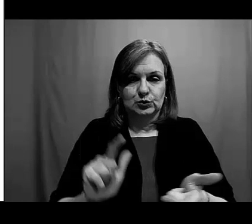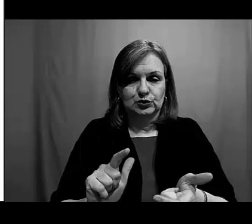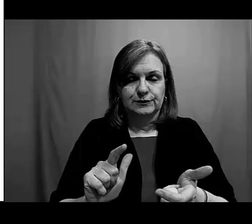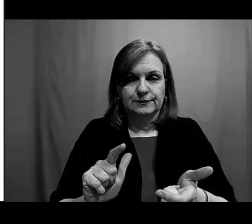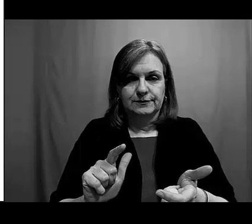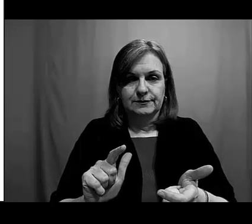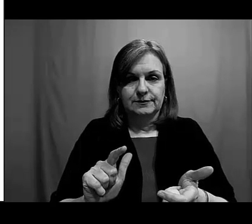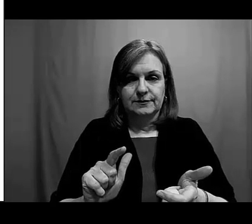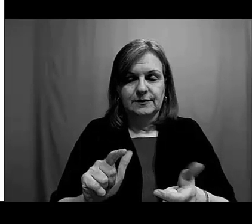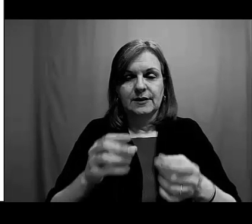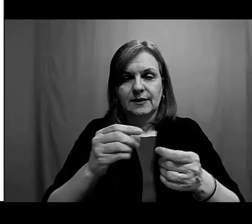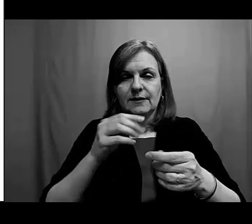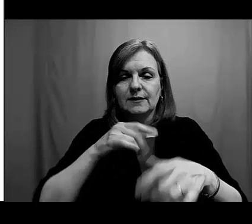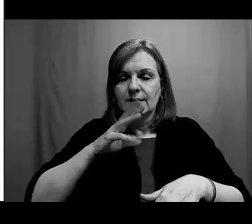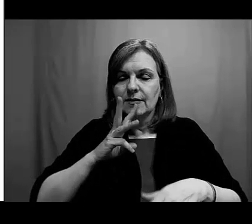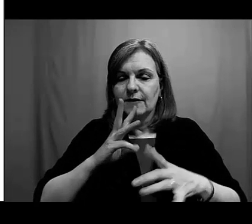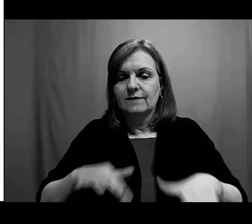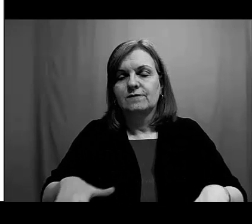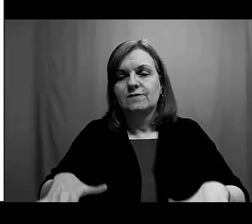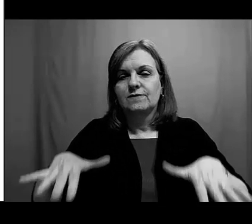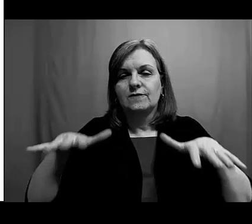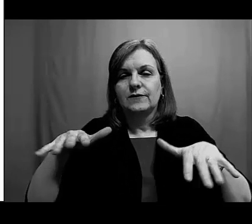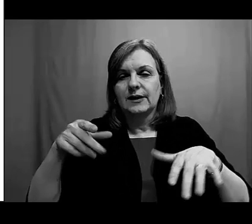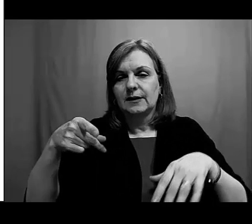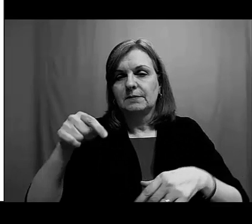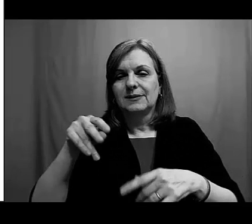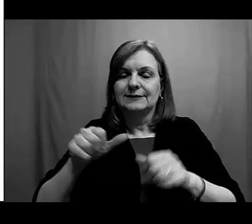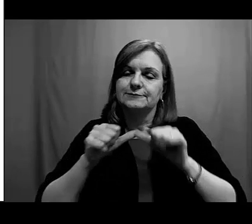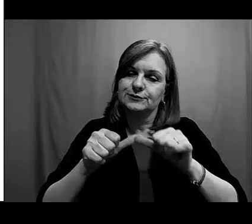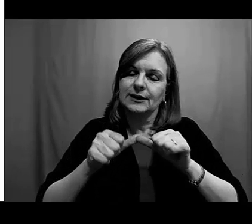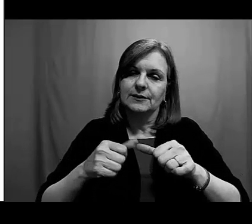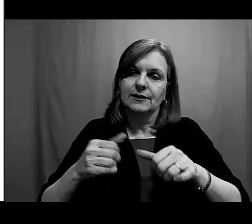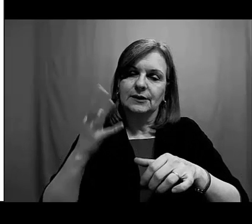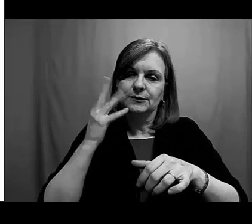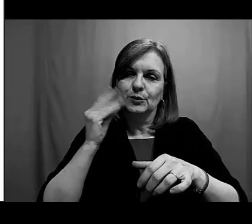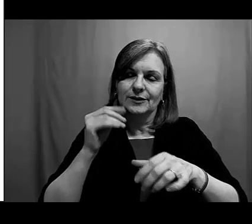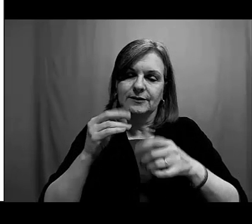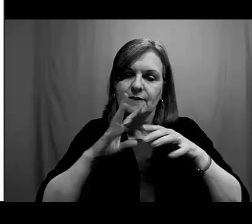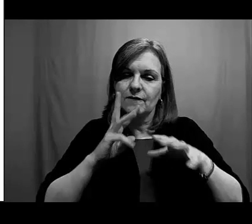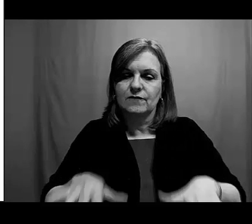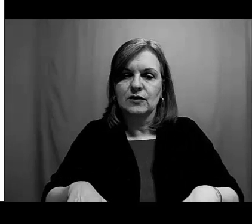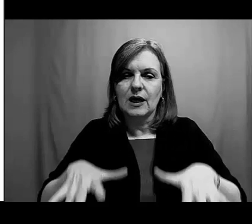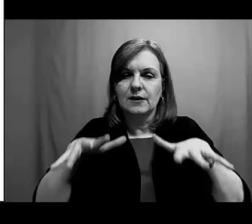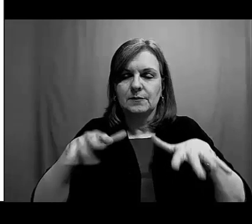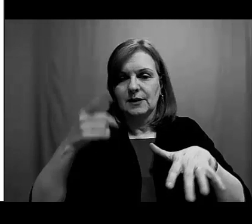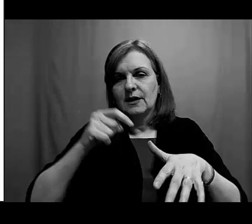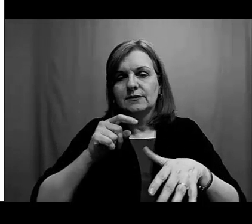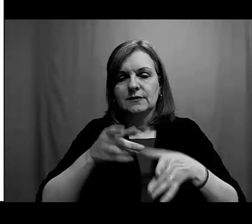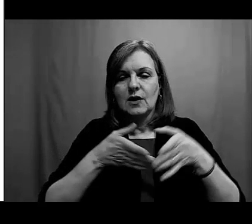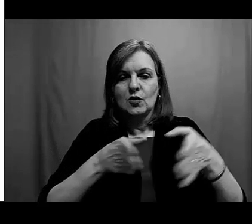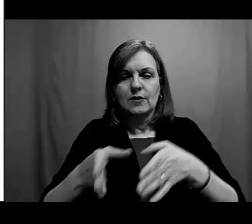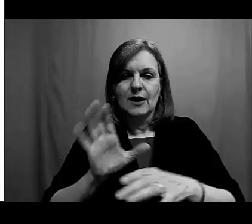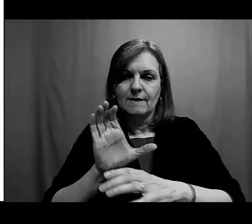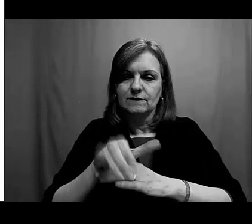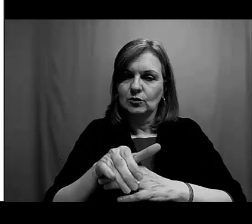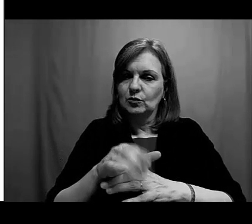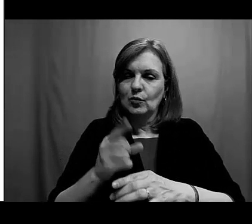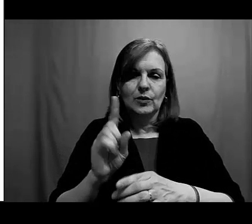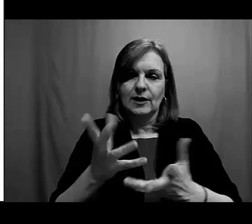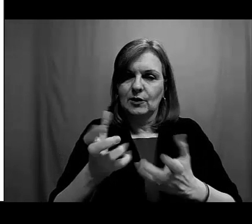this flood plain that you have here was constantly being flooded because the river was being forced to go were it didn't want to go